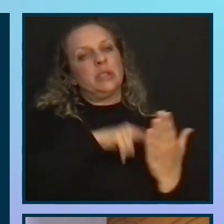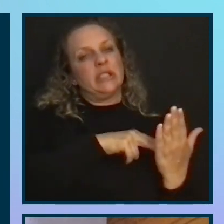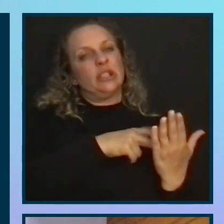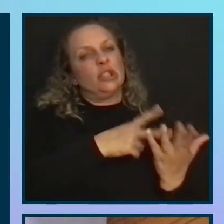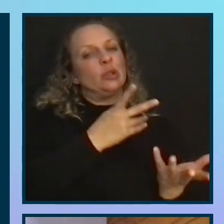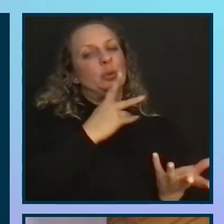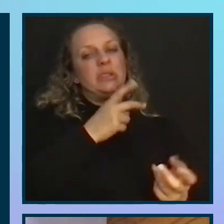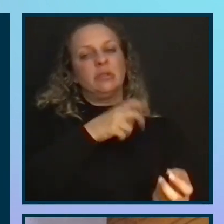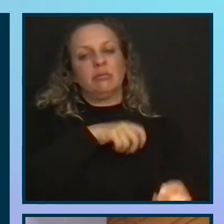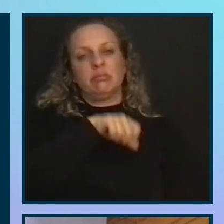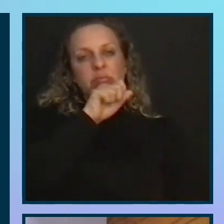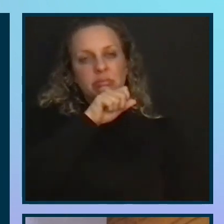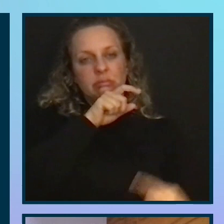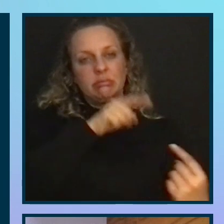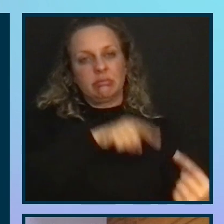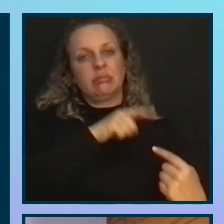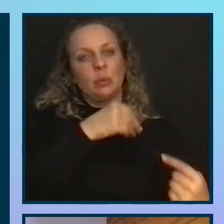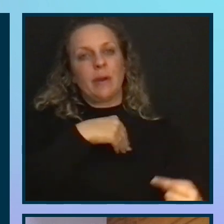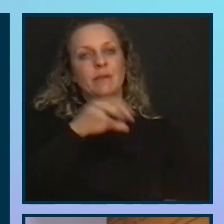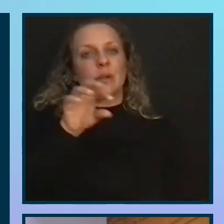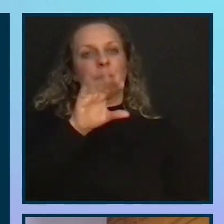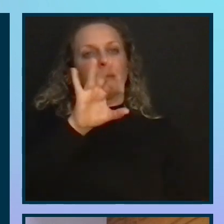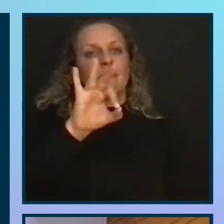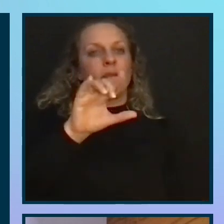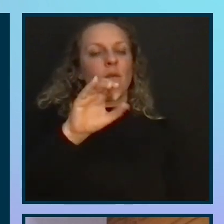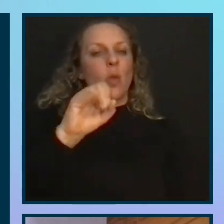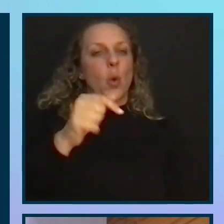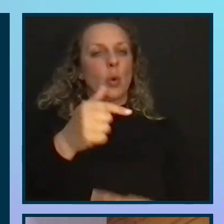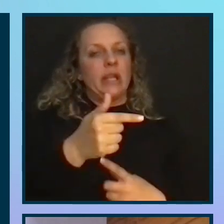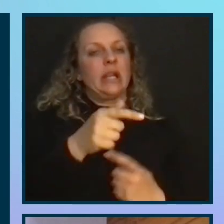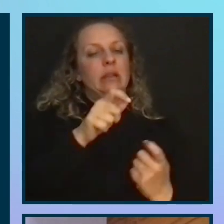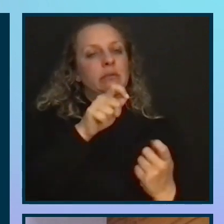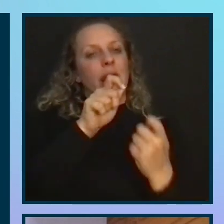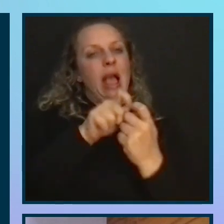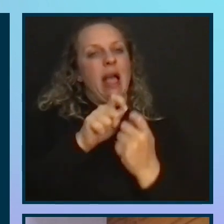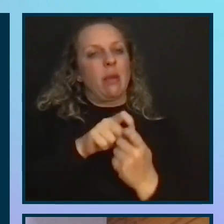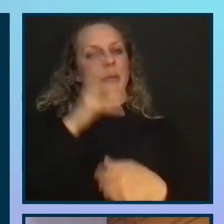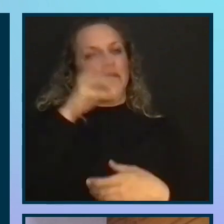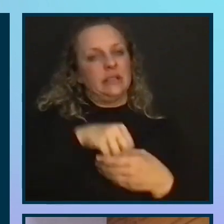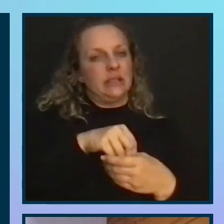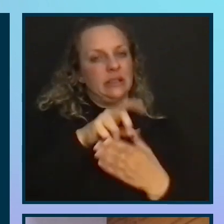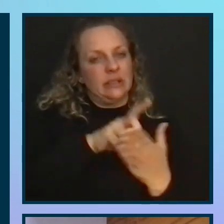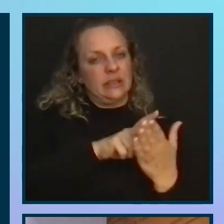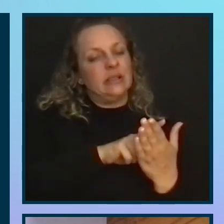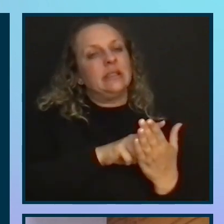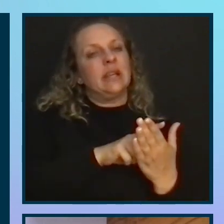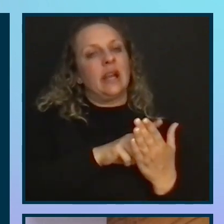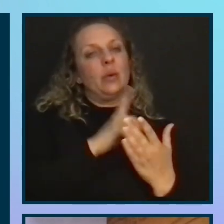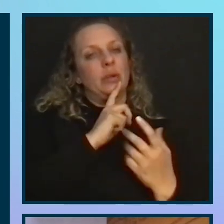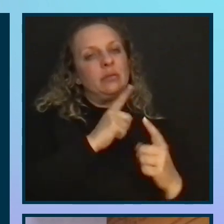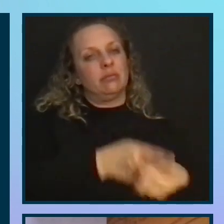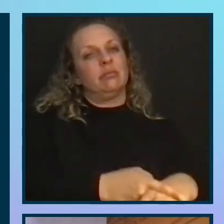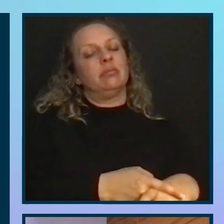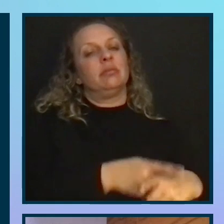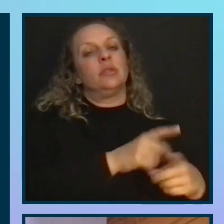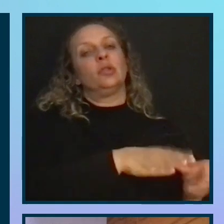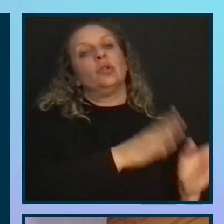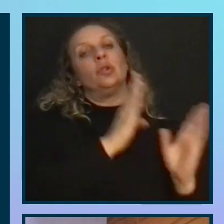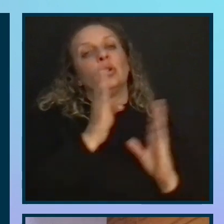we had some floating elements that caused problems sometimes. So the uplifted screen and the redesigned flow,